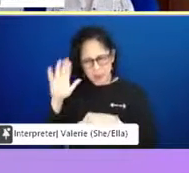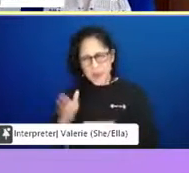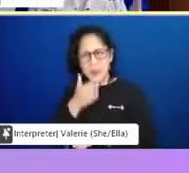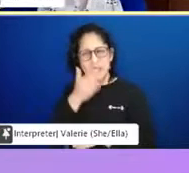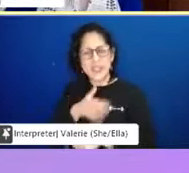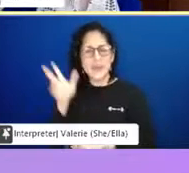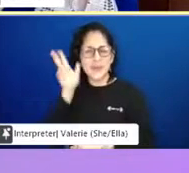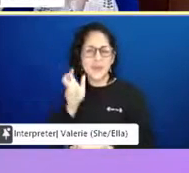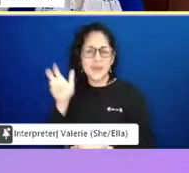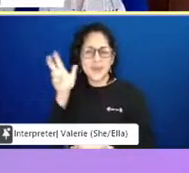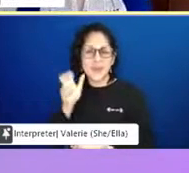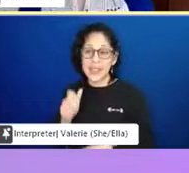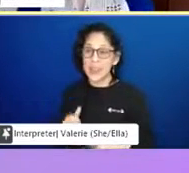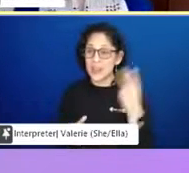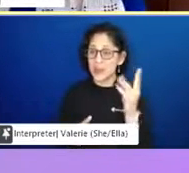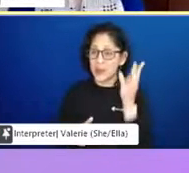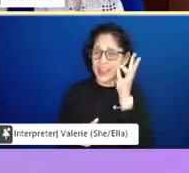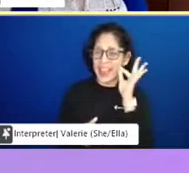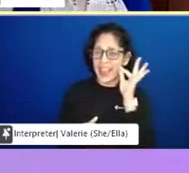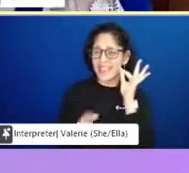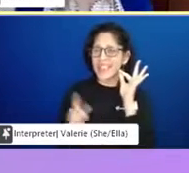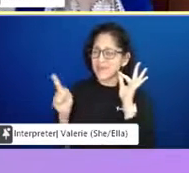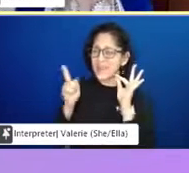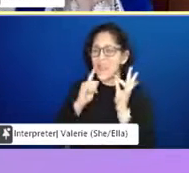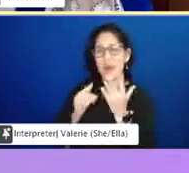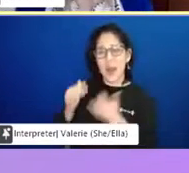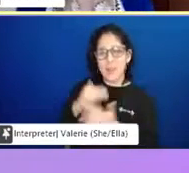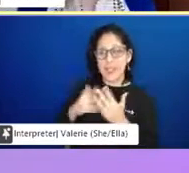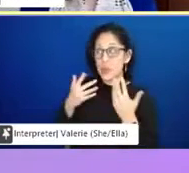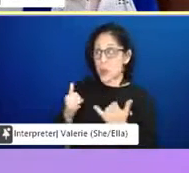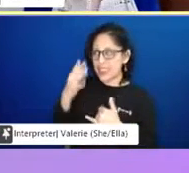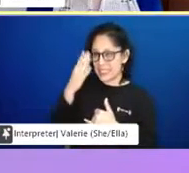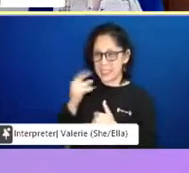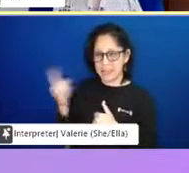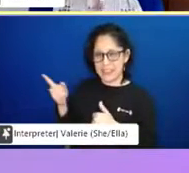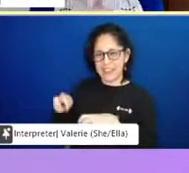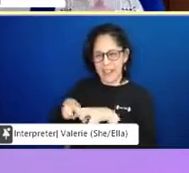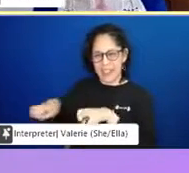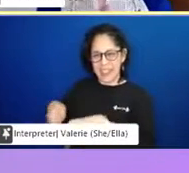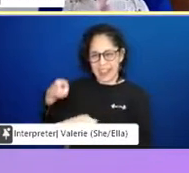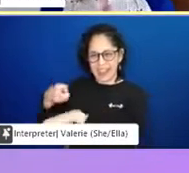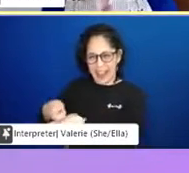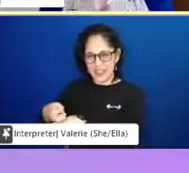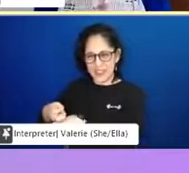my two cats for company who are currently sleeping on the couch in a bit of sunshine